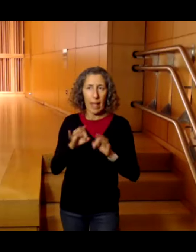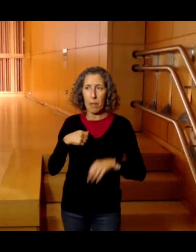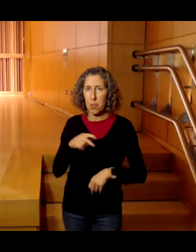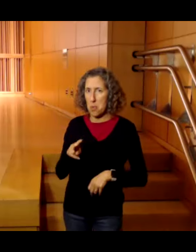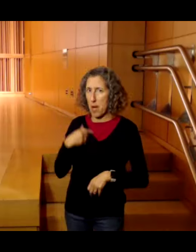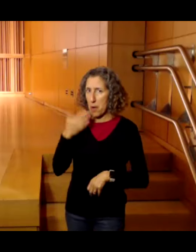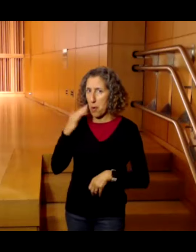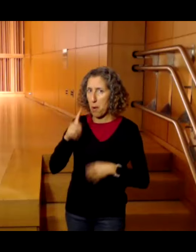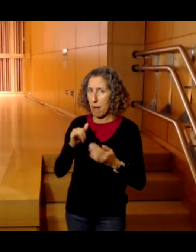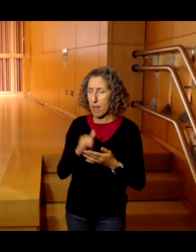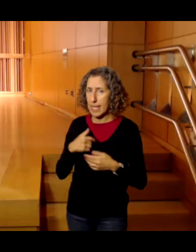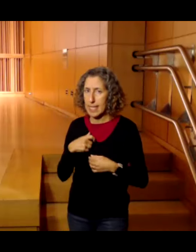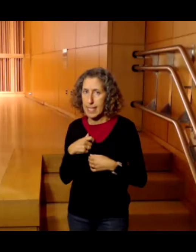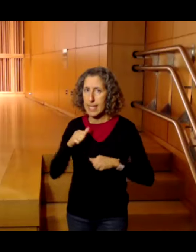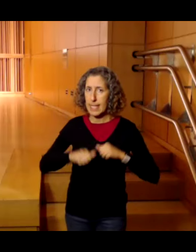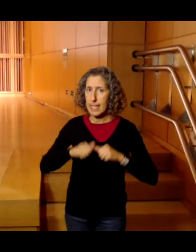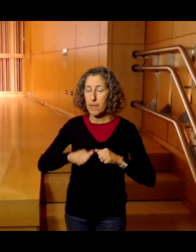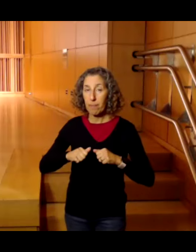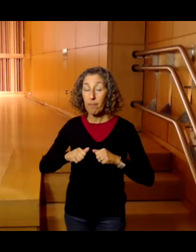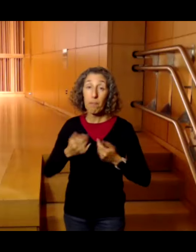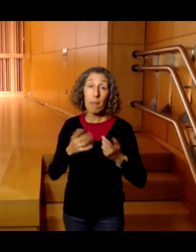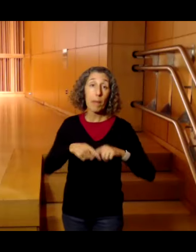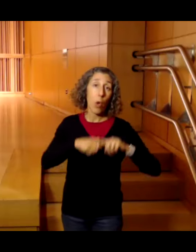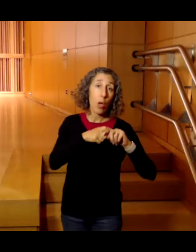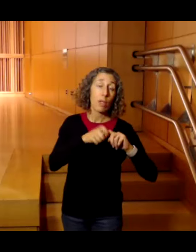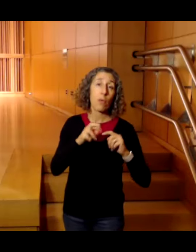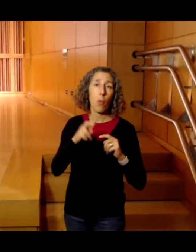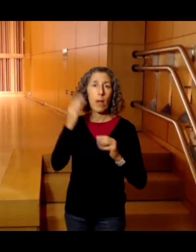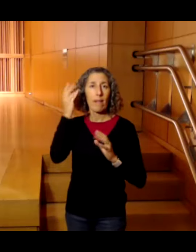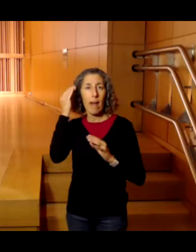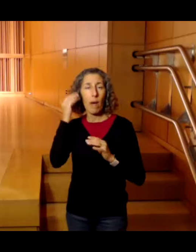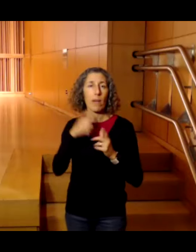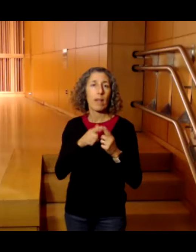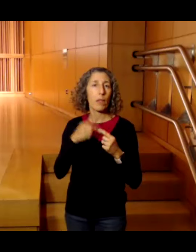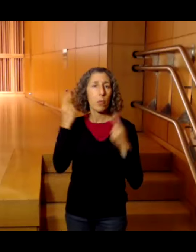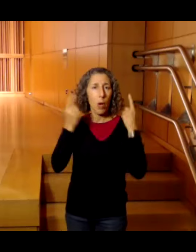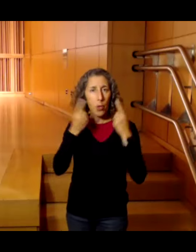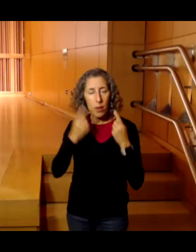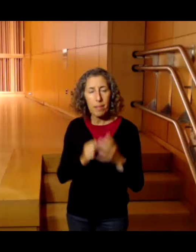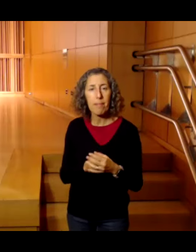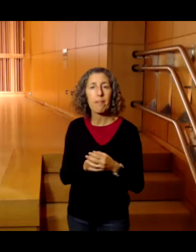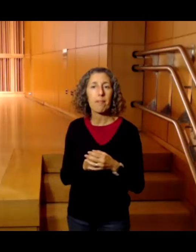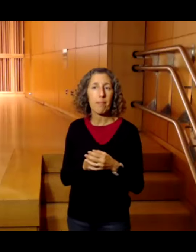Pause with confoundment, which gives way to wonder, to conjecture.